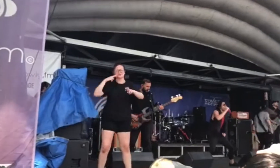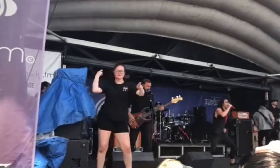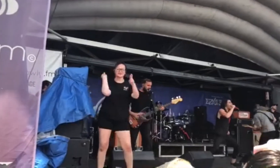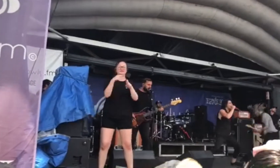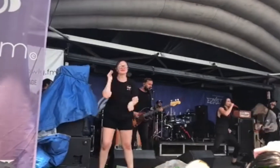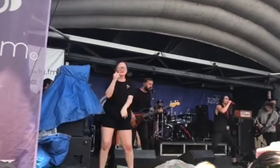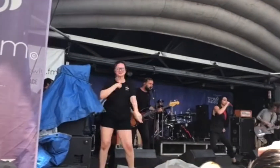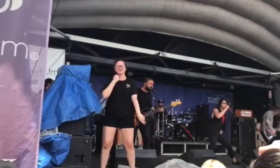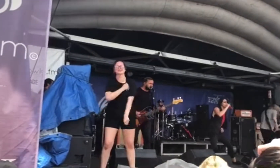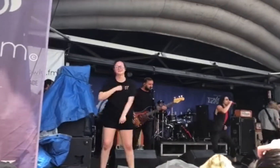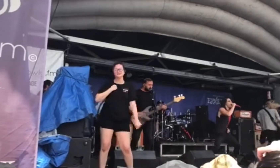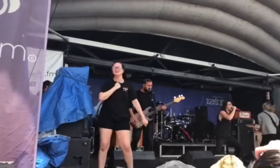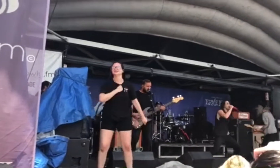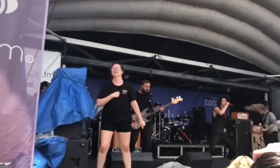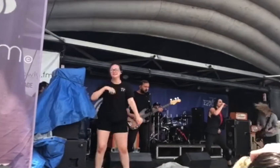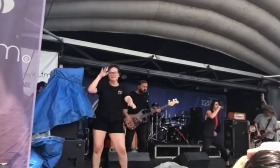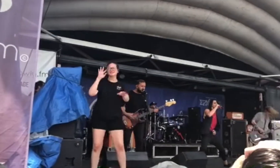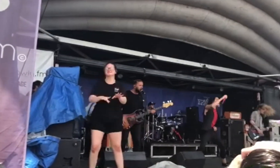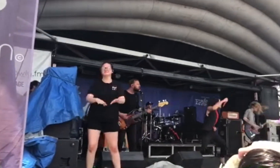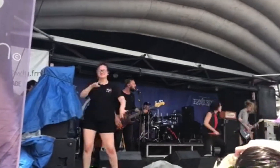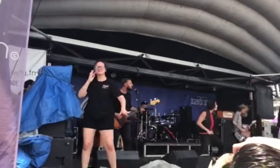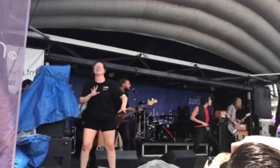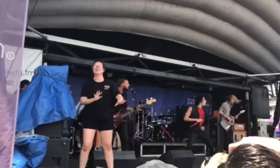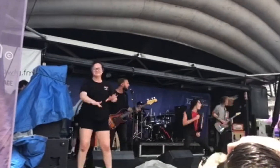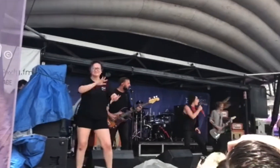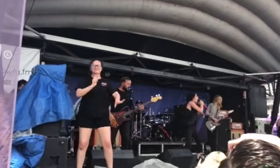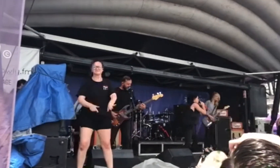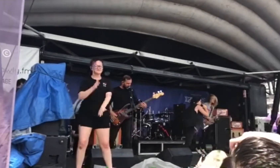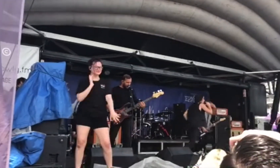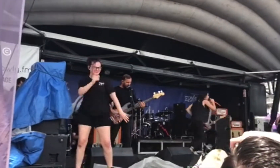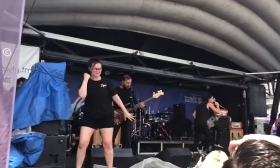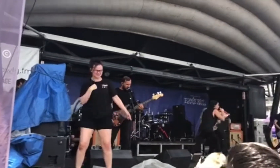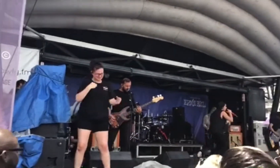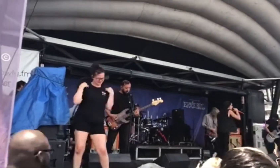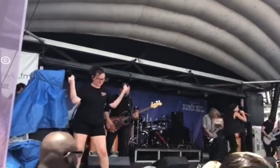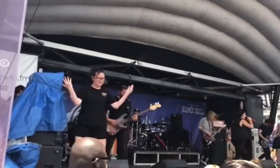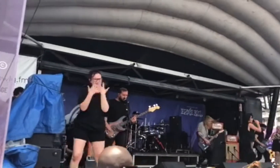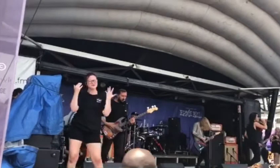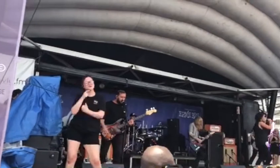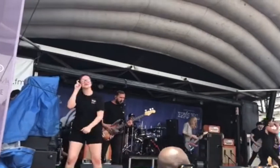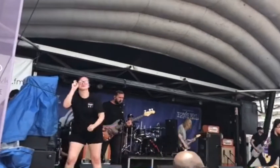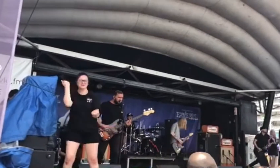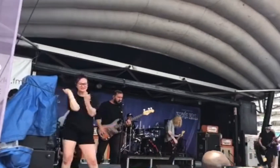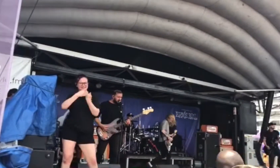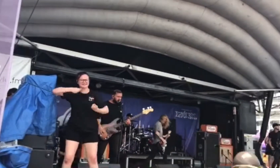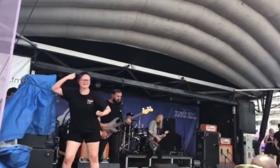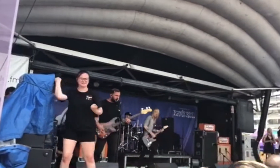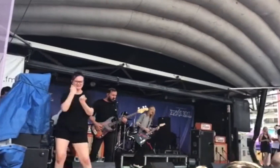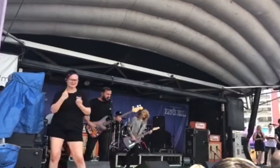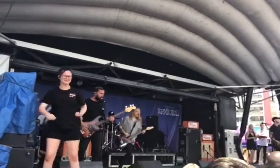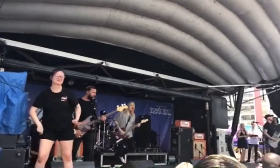Hey Rachel, I'm sorry I was younger and scared when you needed me